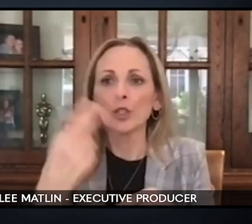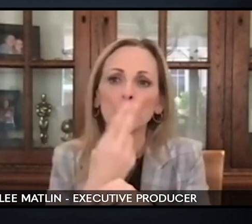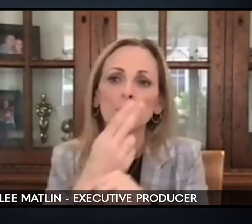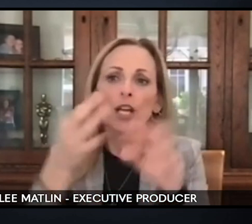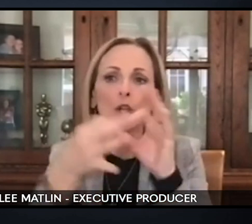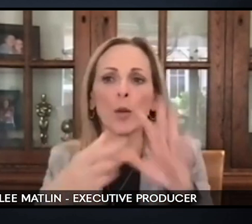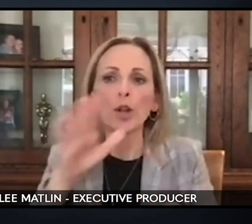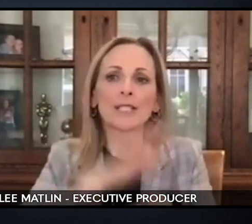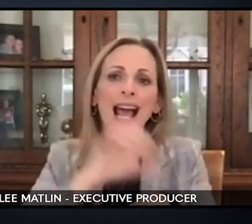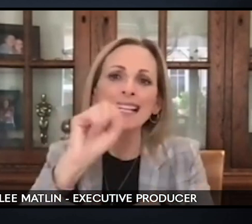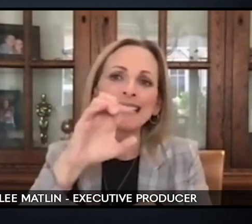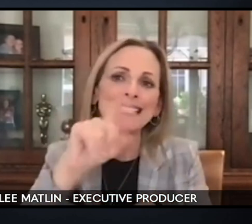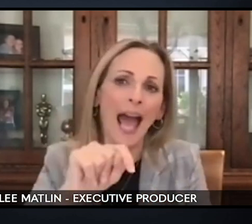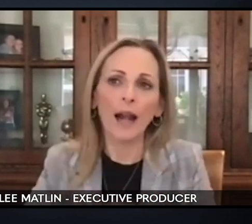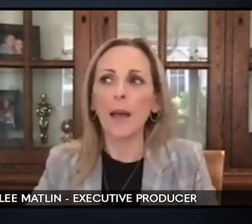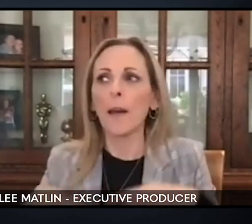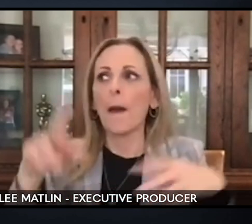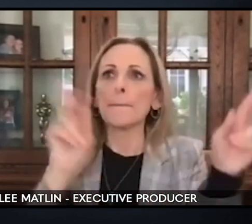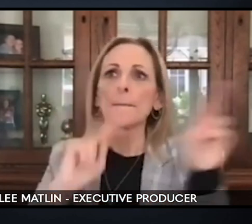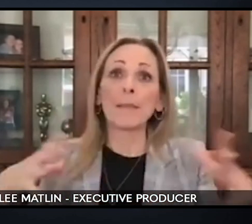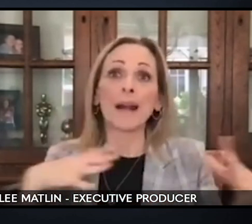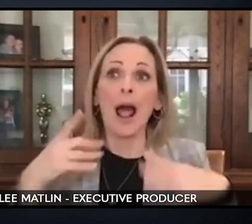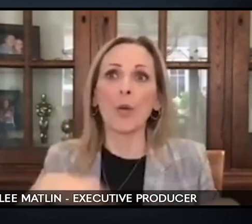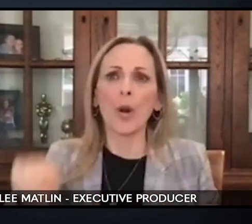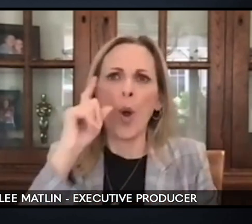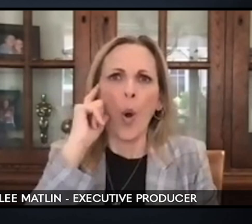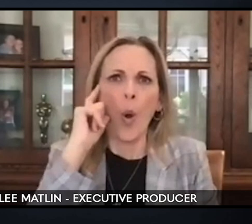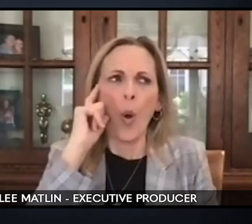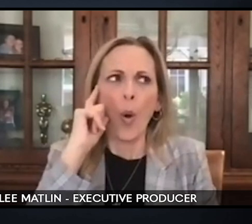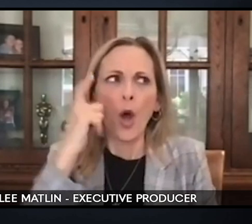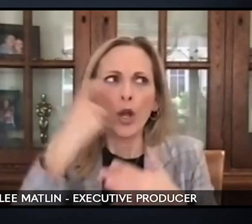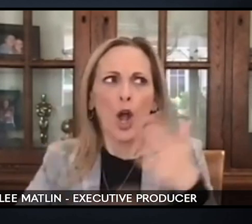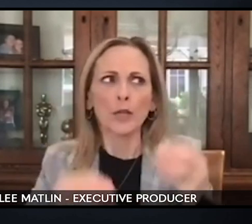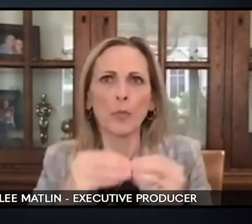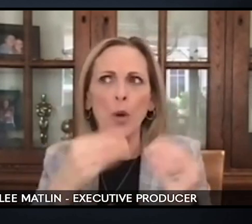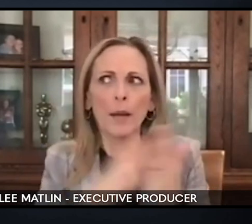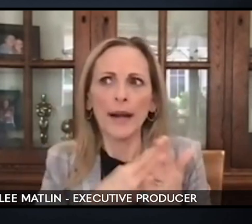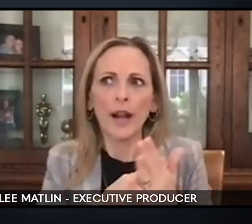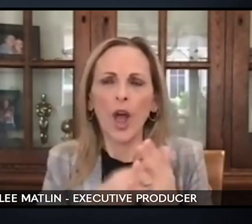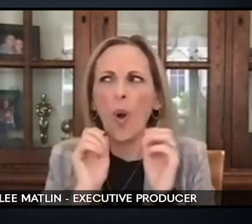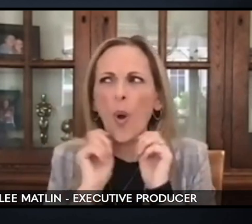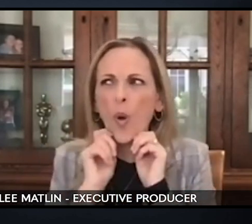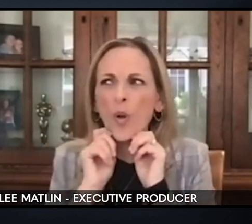Using, whether we're talking about the process, on the set of using